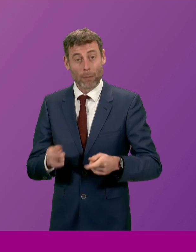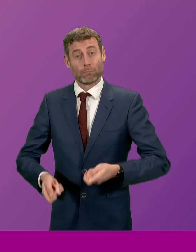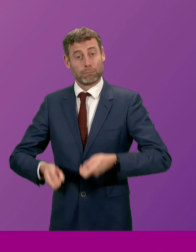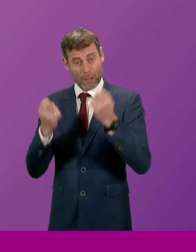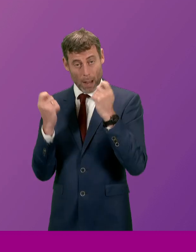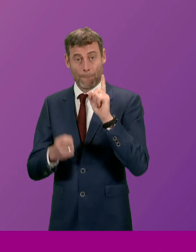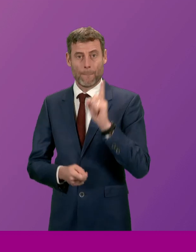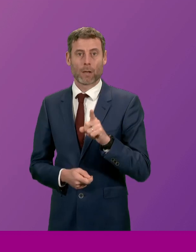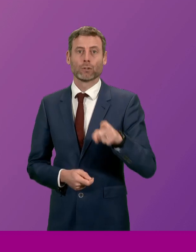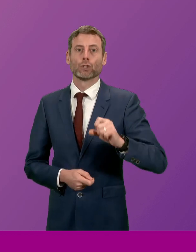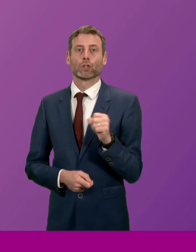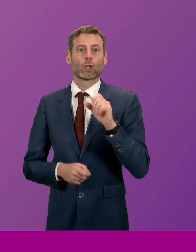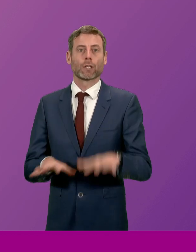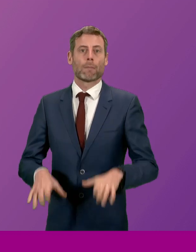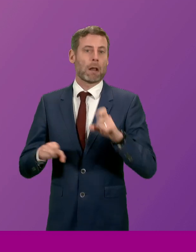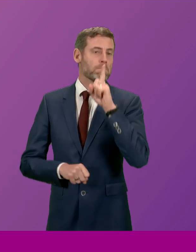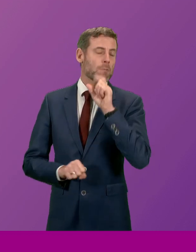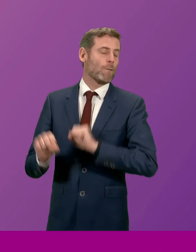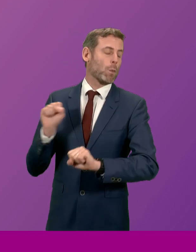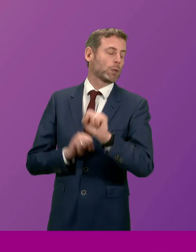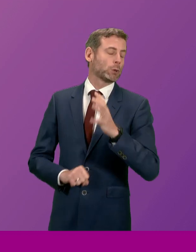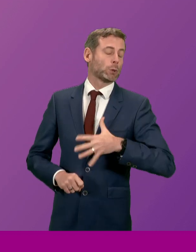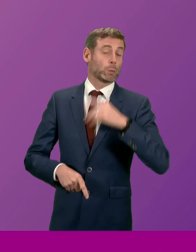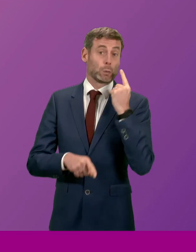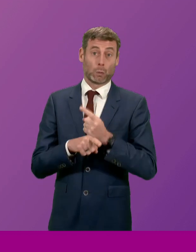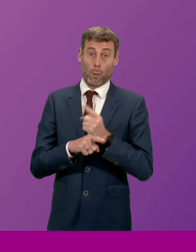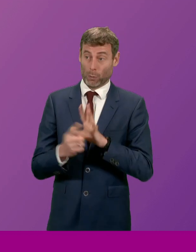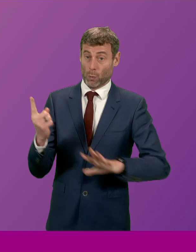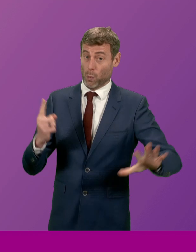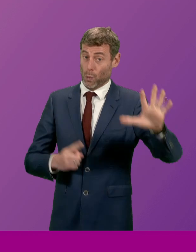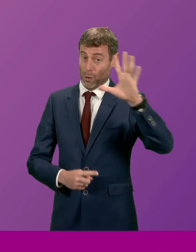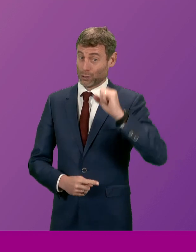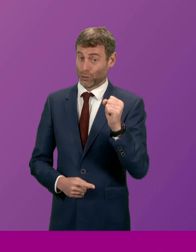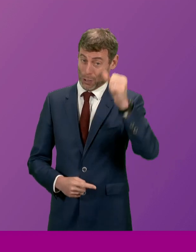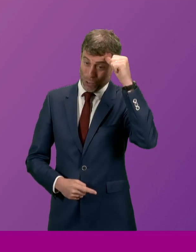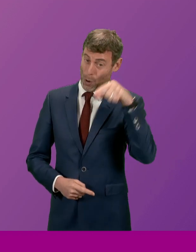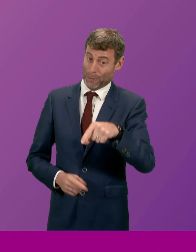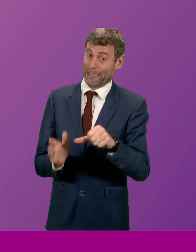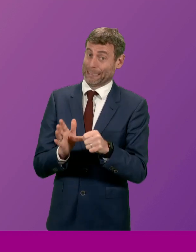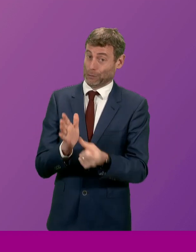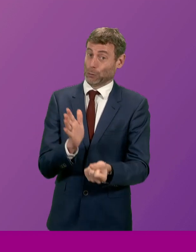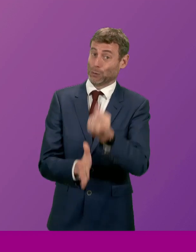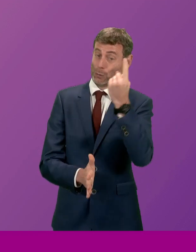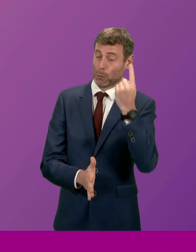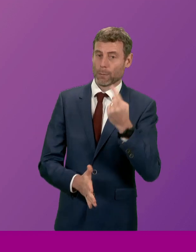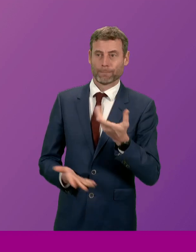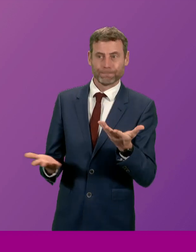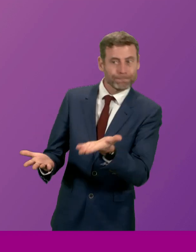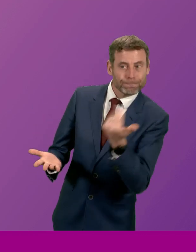everyone across Scotland is talking about. We are going to talk about it right now.